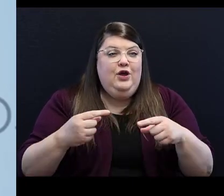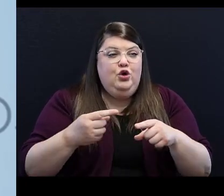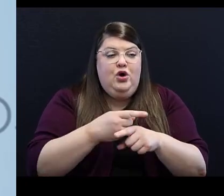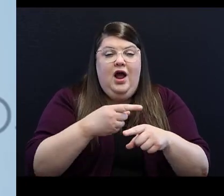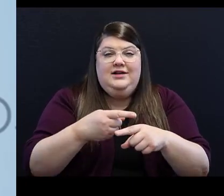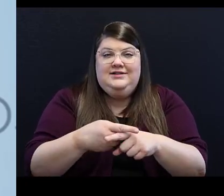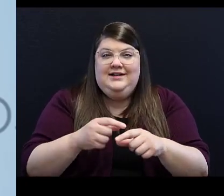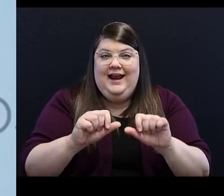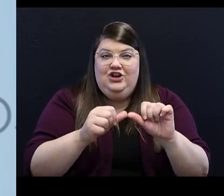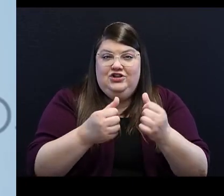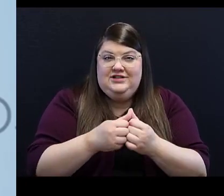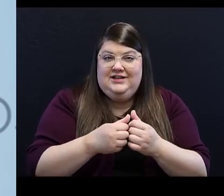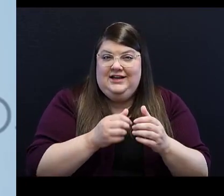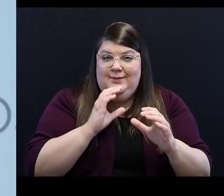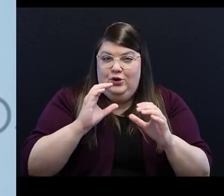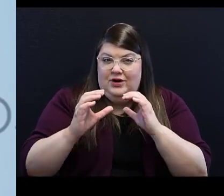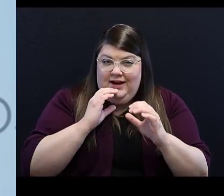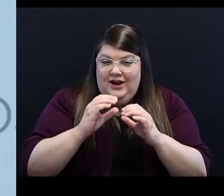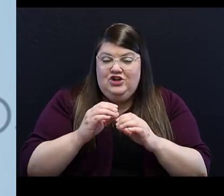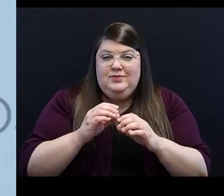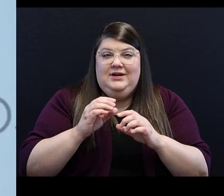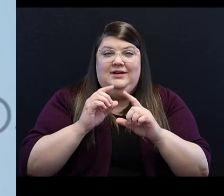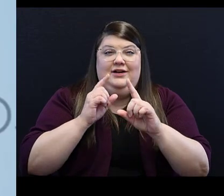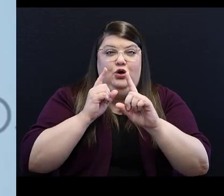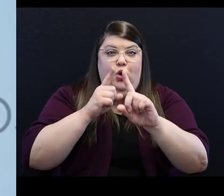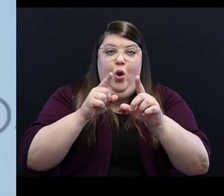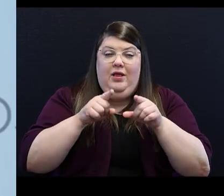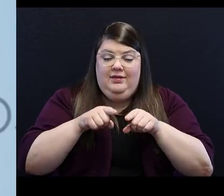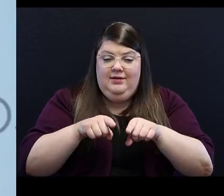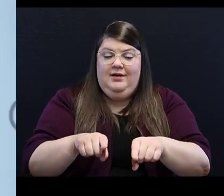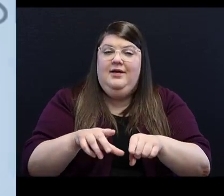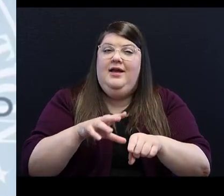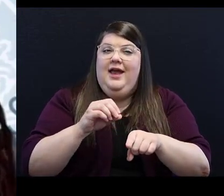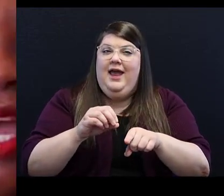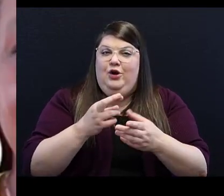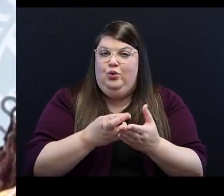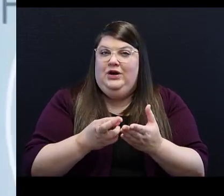of vision and goals, resource coordination, and trust.